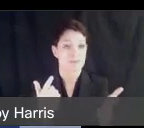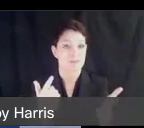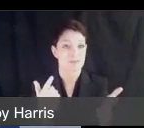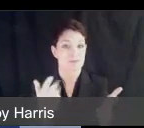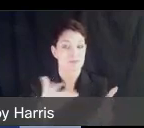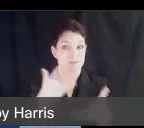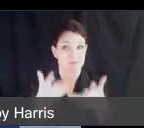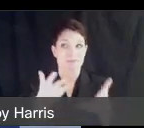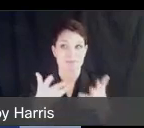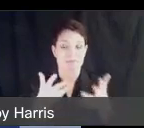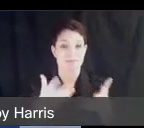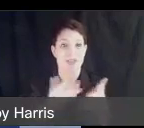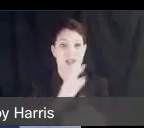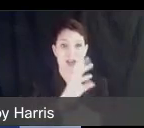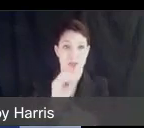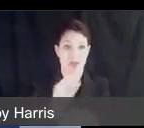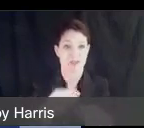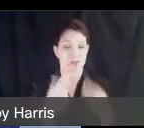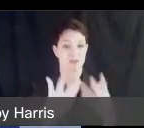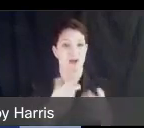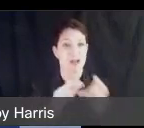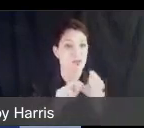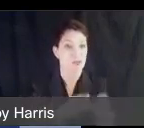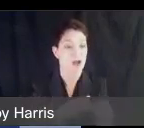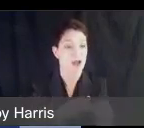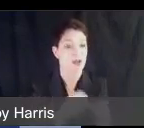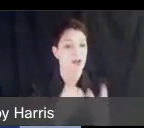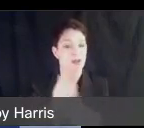companies that provide rides through applications that you would normally